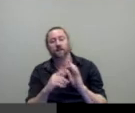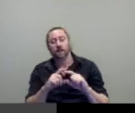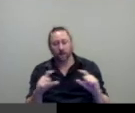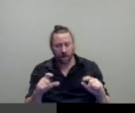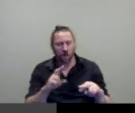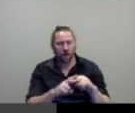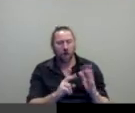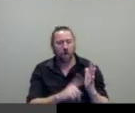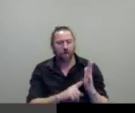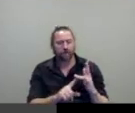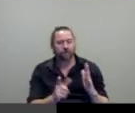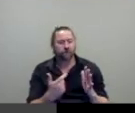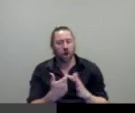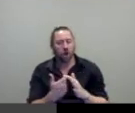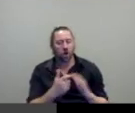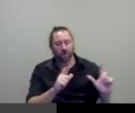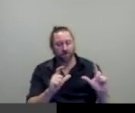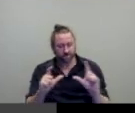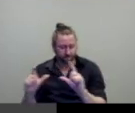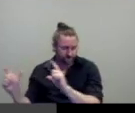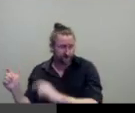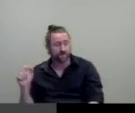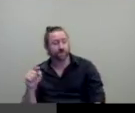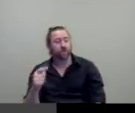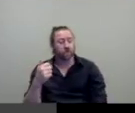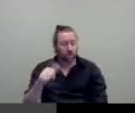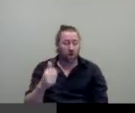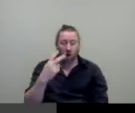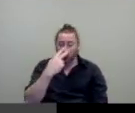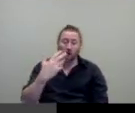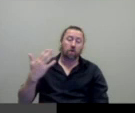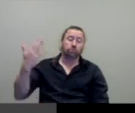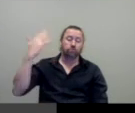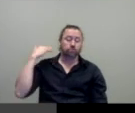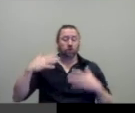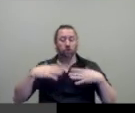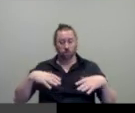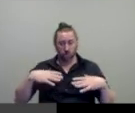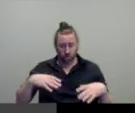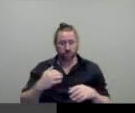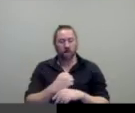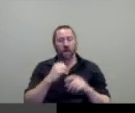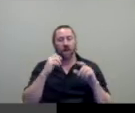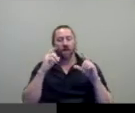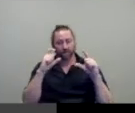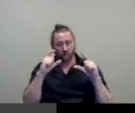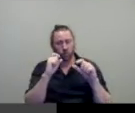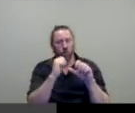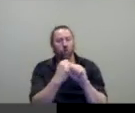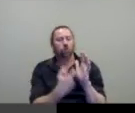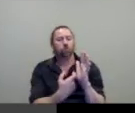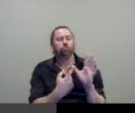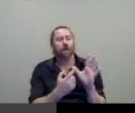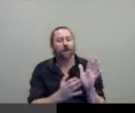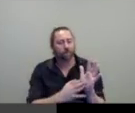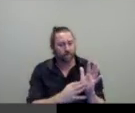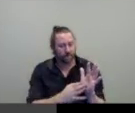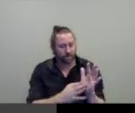here Farren is using historical garments to create photograms these are reverse photographic